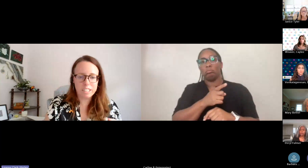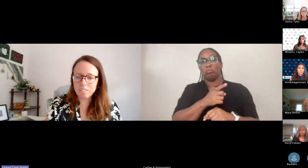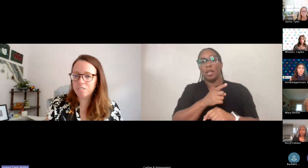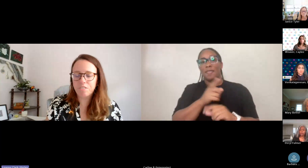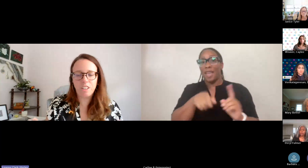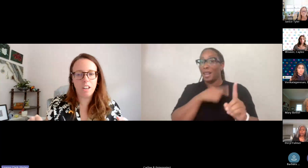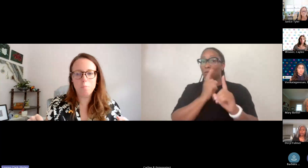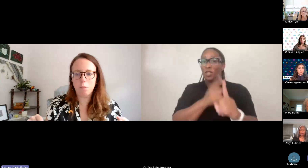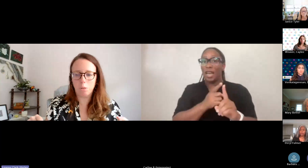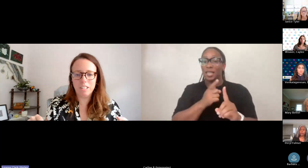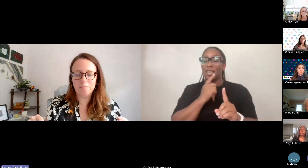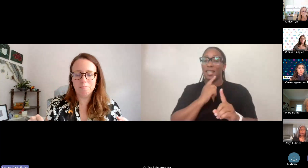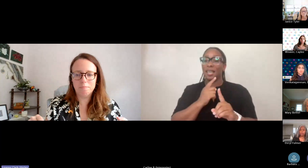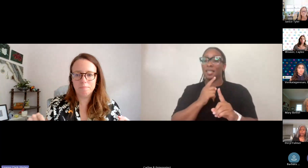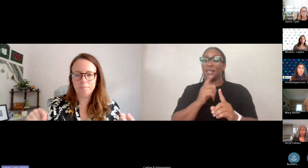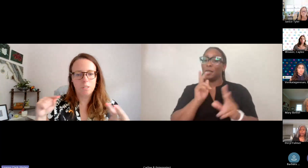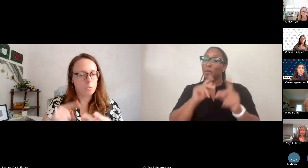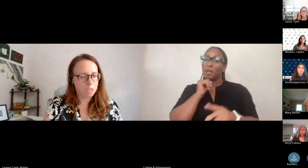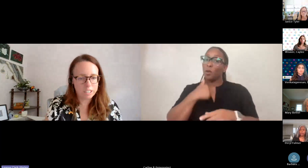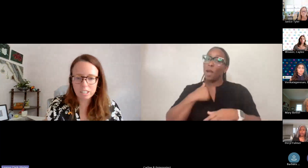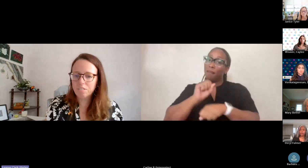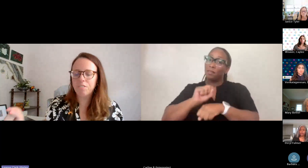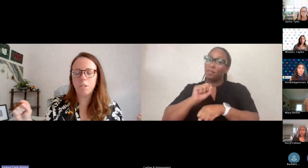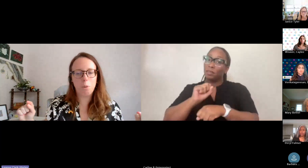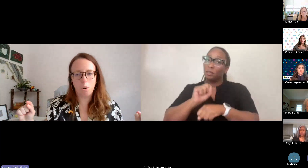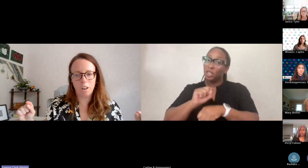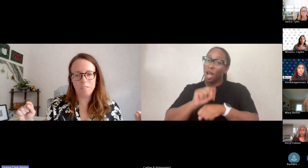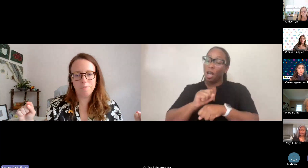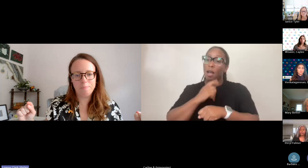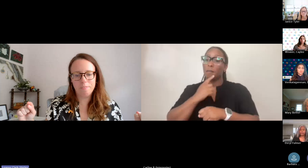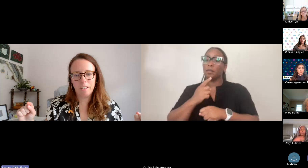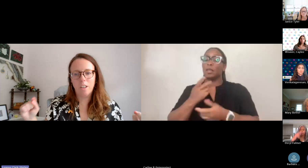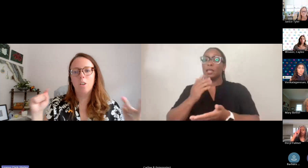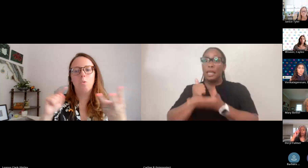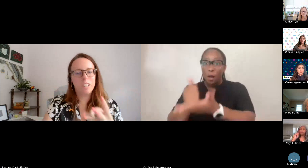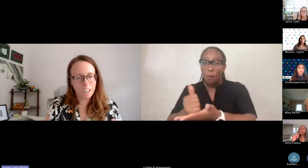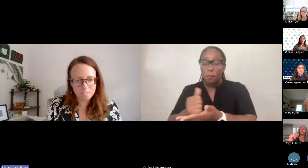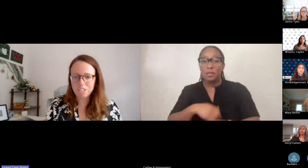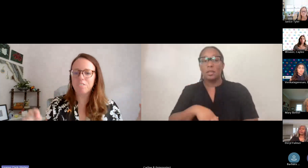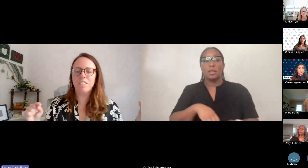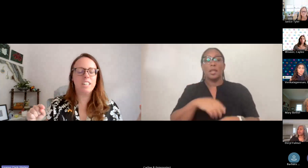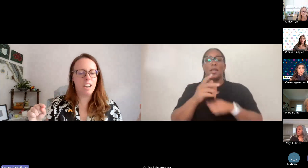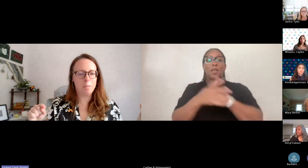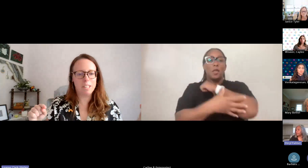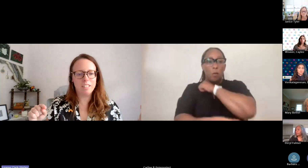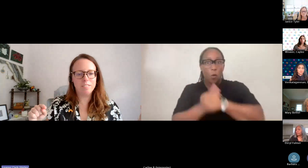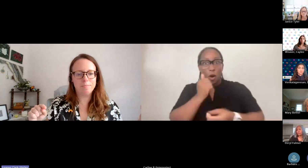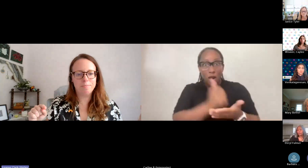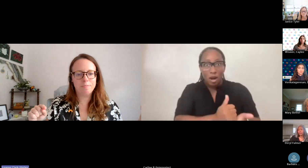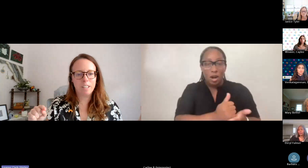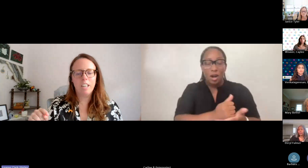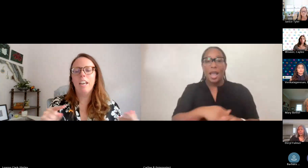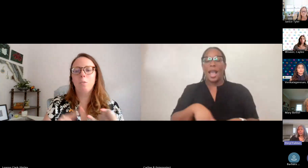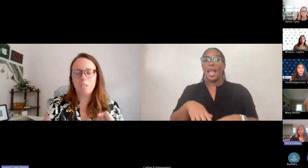That objective is relief for the unemployed, relief for the poor, recovery for the economy.